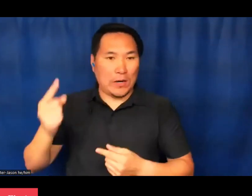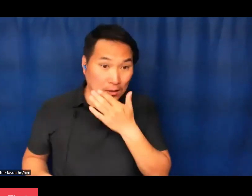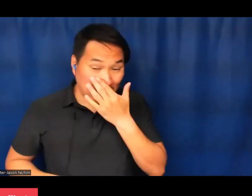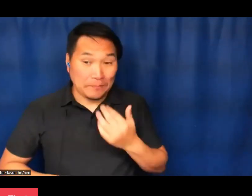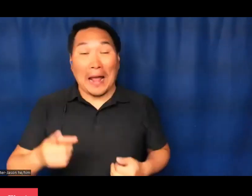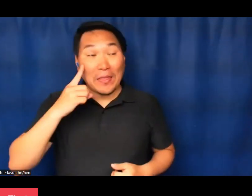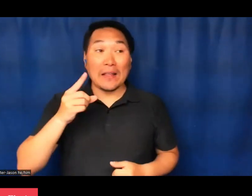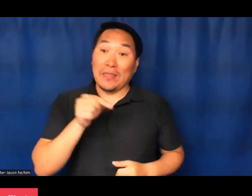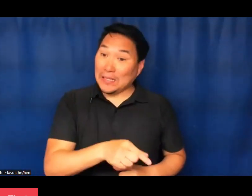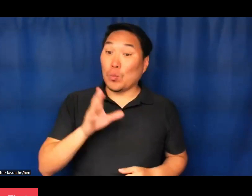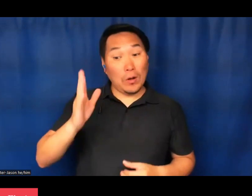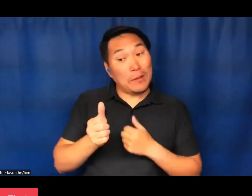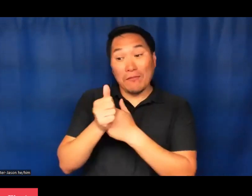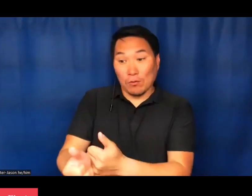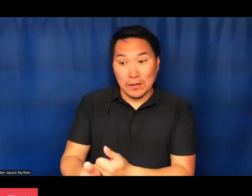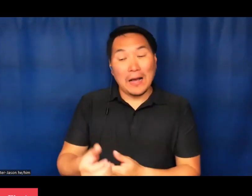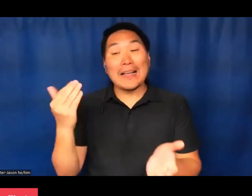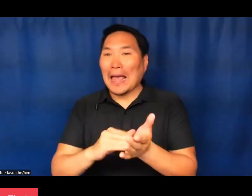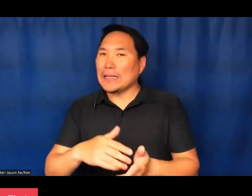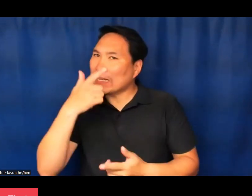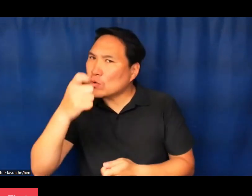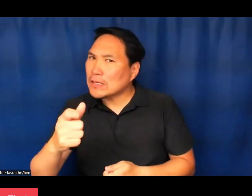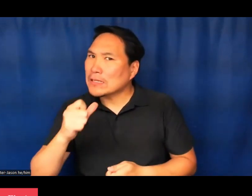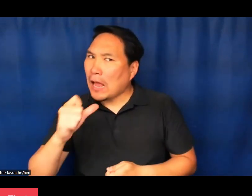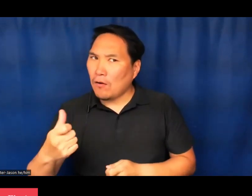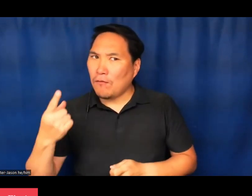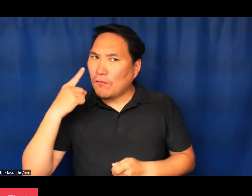Interestingly, not under the religion clause but rather under free exercise.